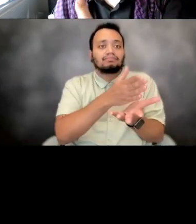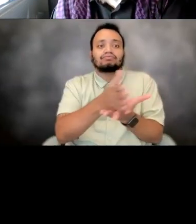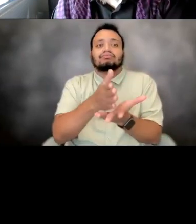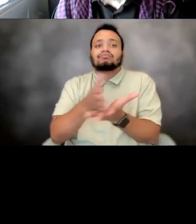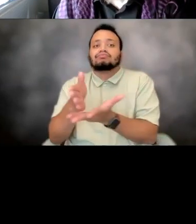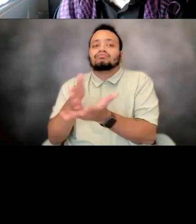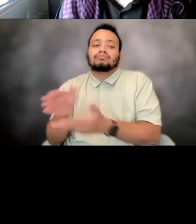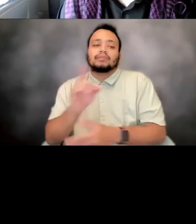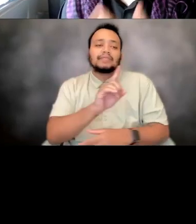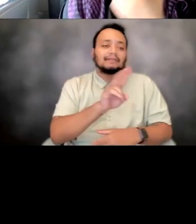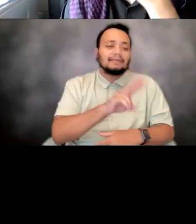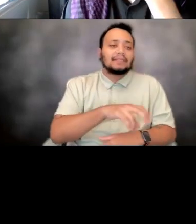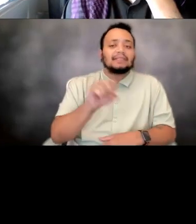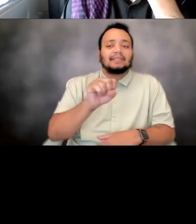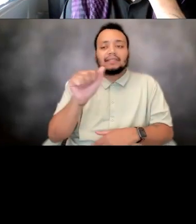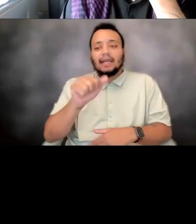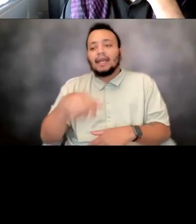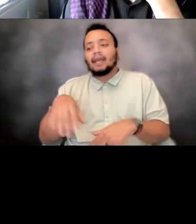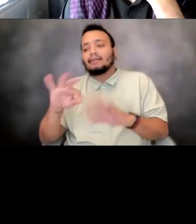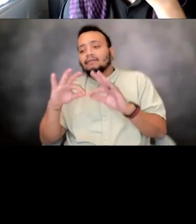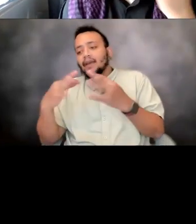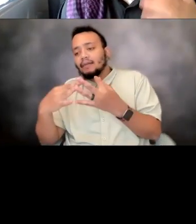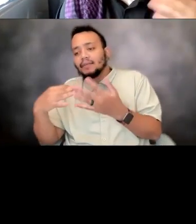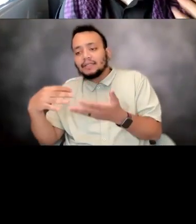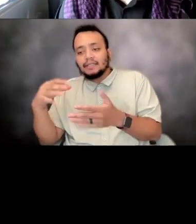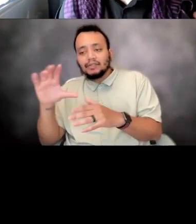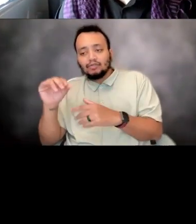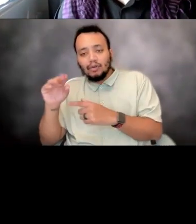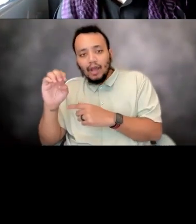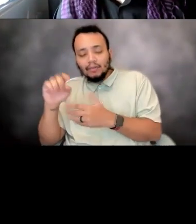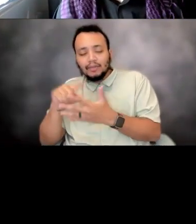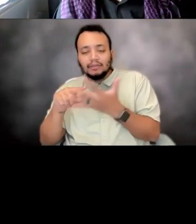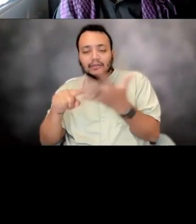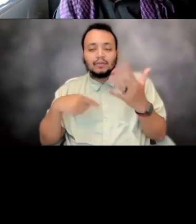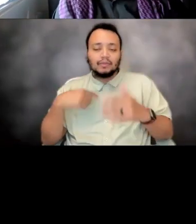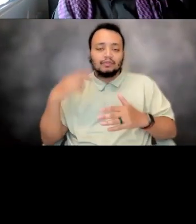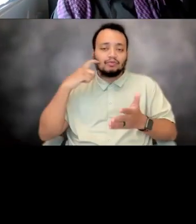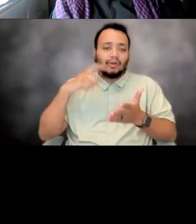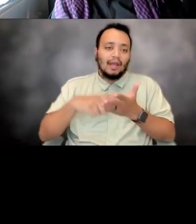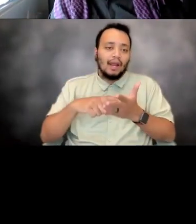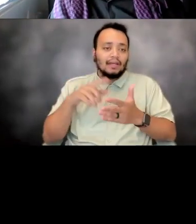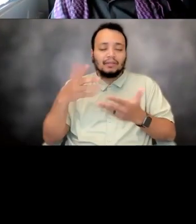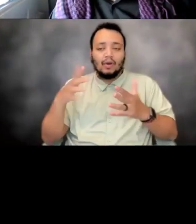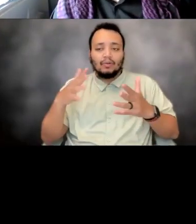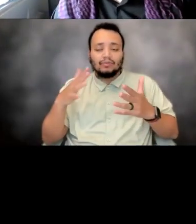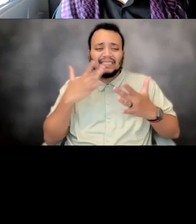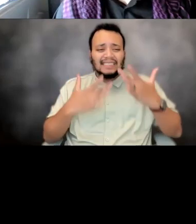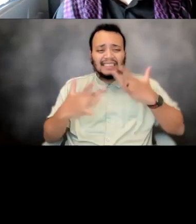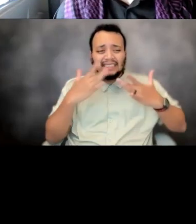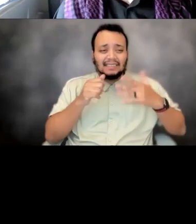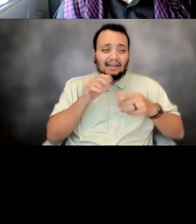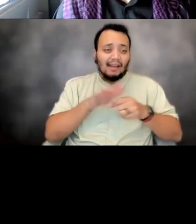and other family-related crimes. We know that people are just really stretched thin. And when providers are stretched thin,